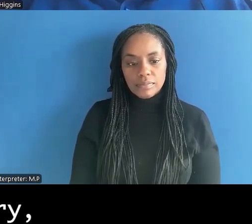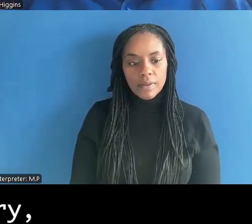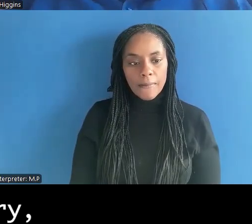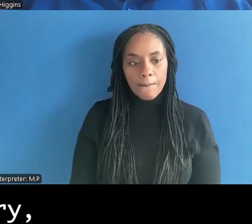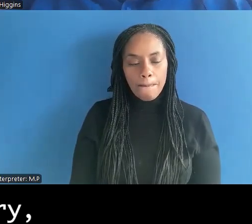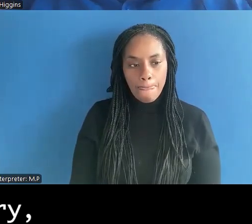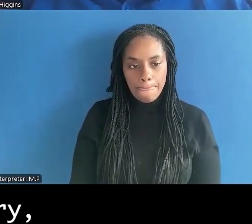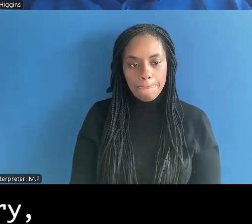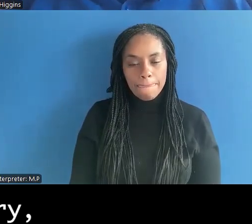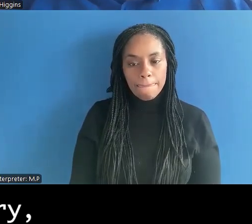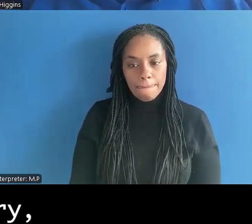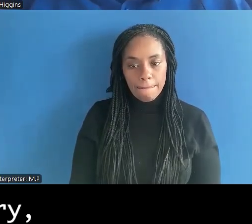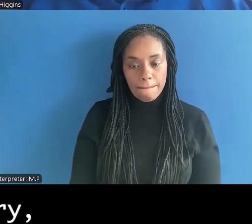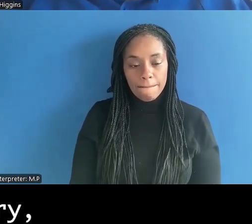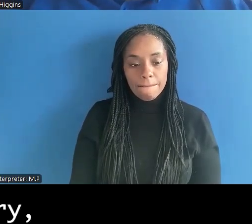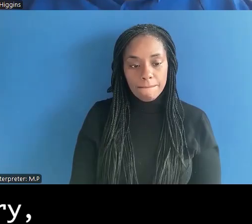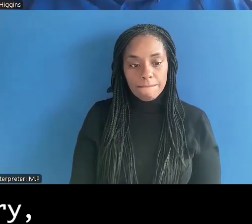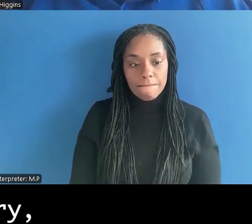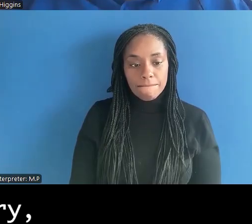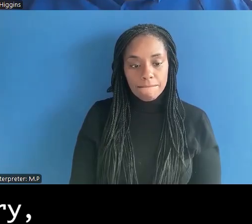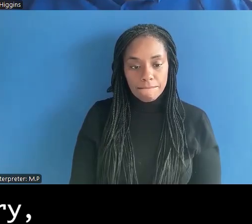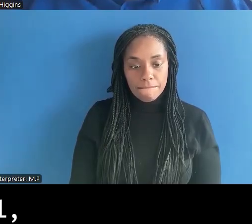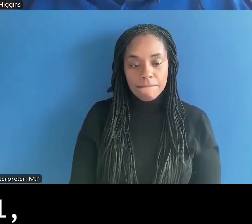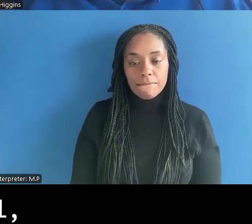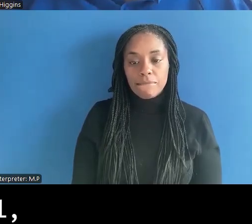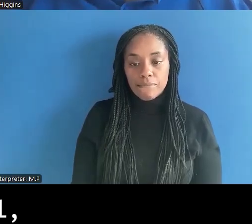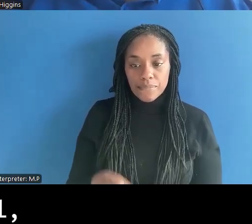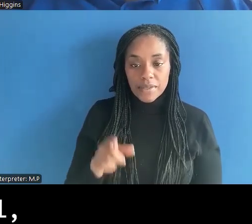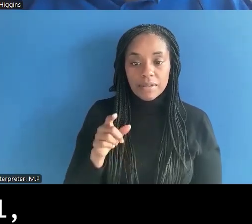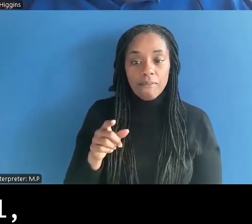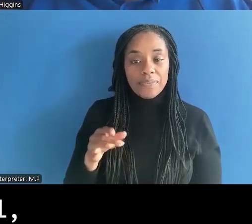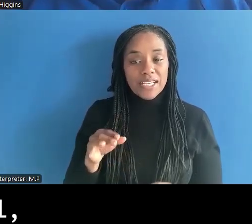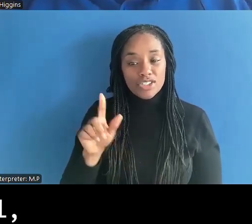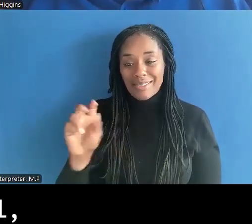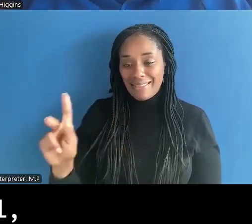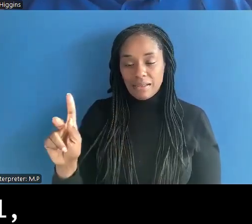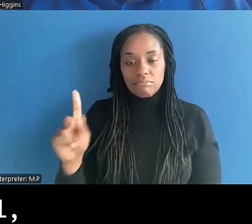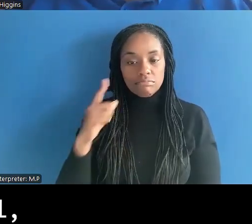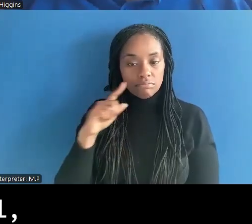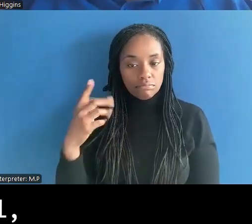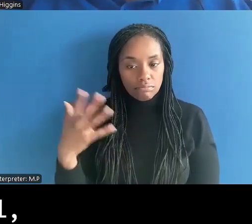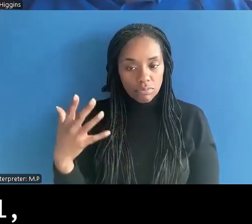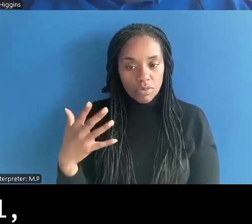And here's, Medi-Cal category, a link to Medi-Cal categories, Disability 101, which is a great website.